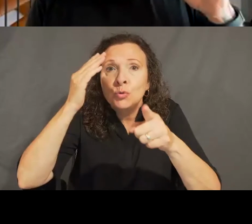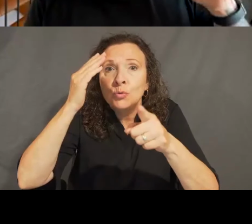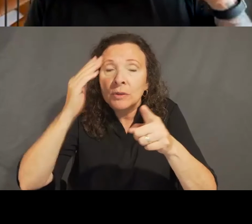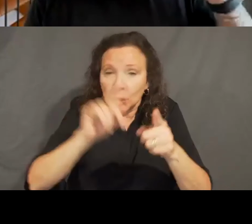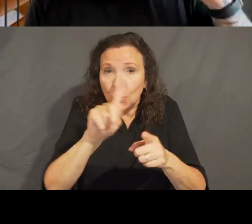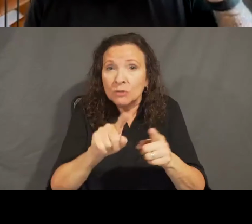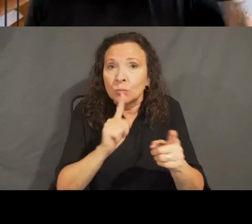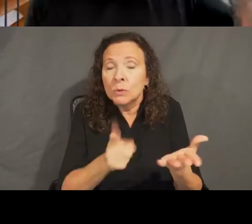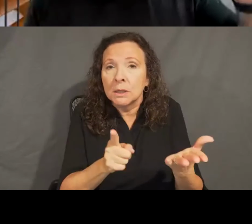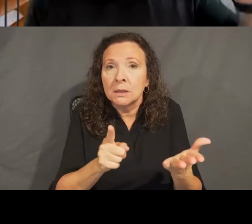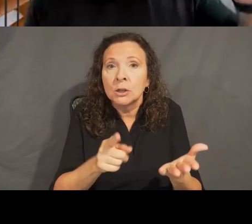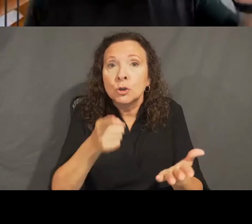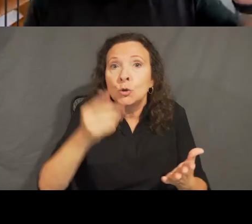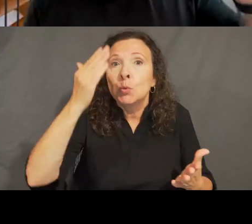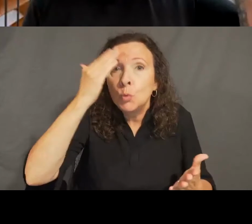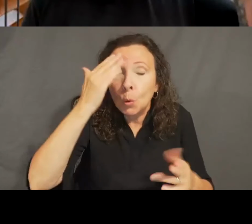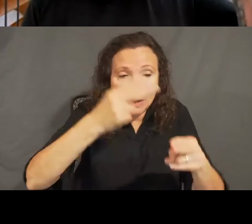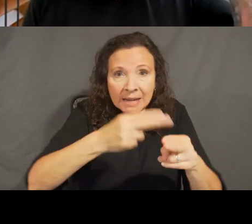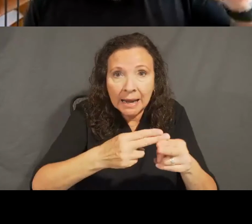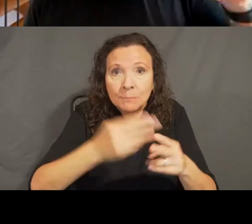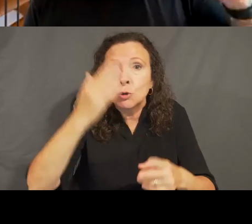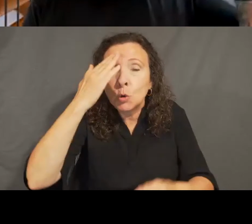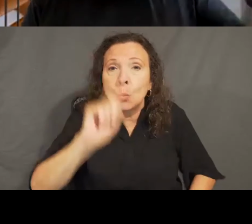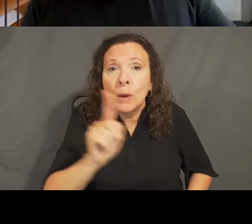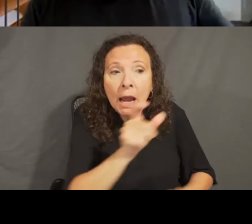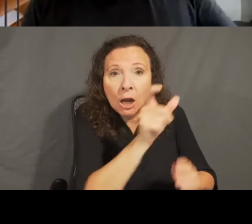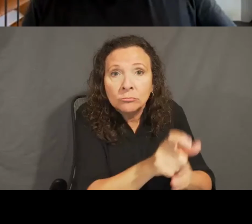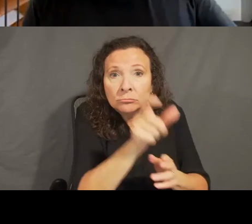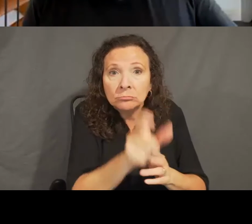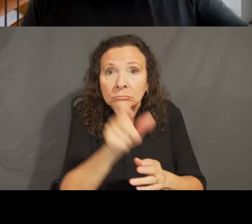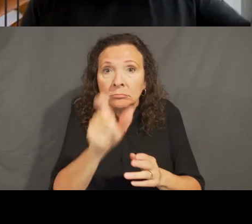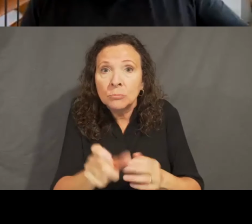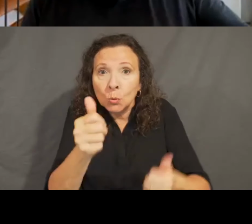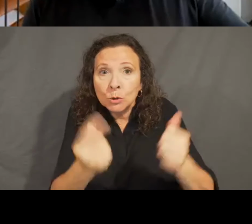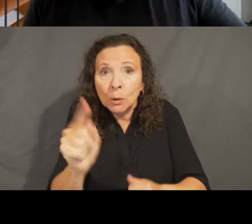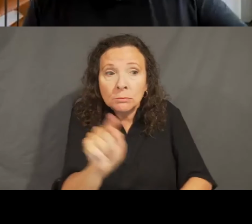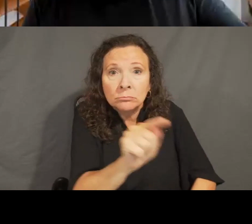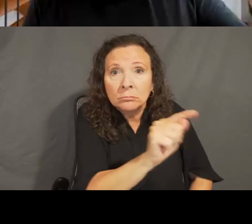But I wasn't able to associate the color with the name. Or the location.